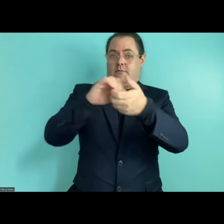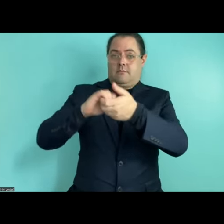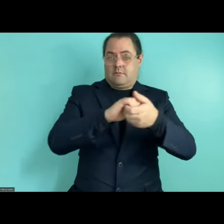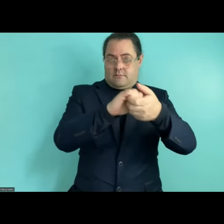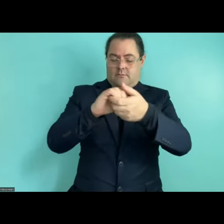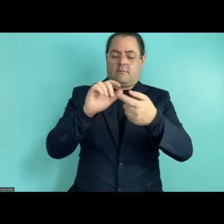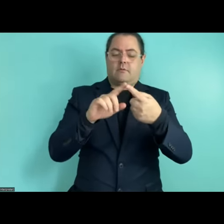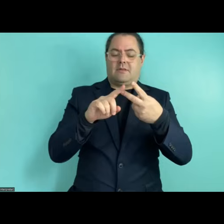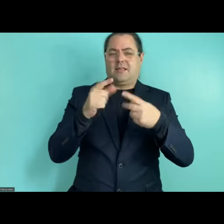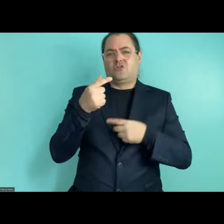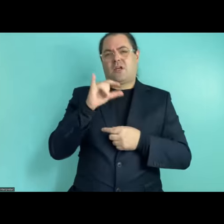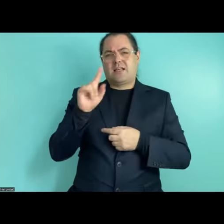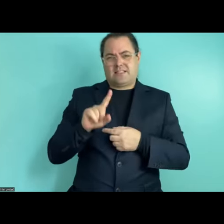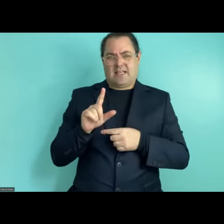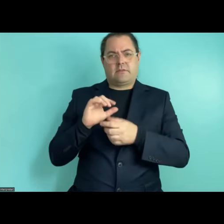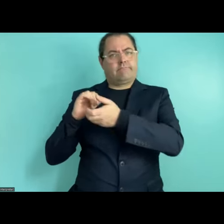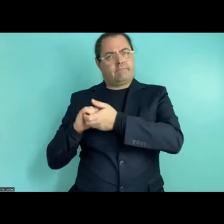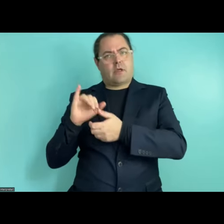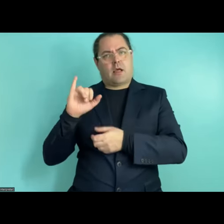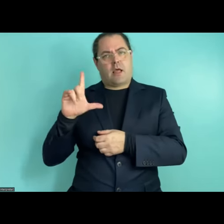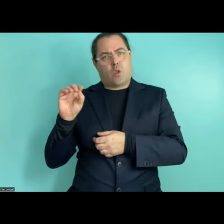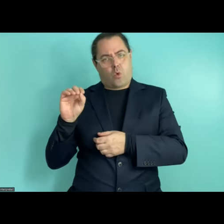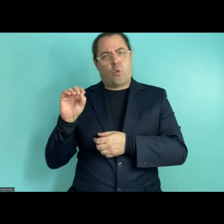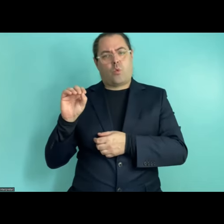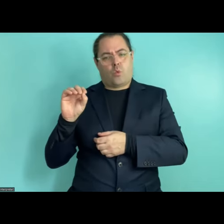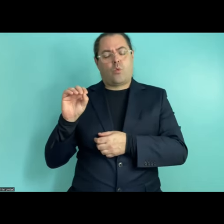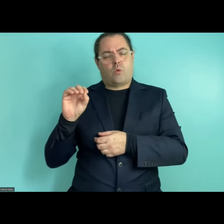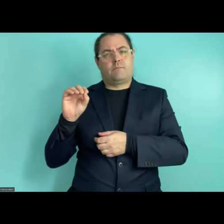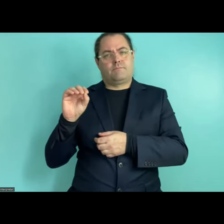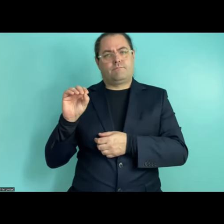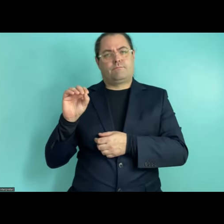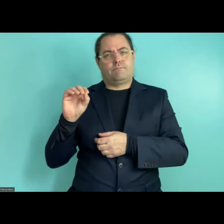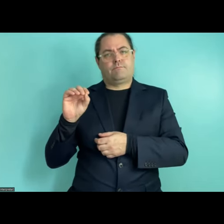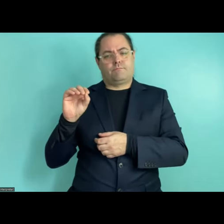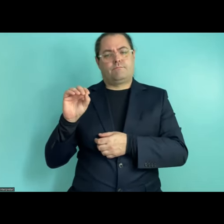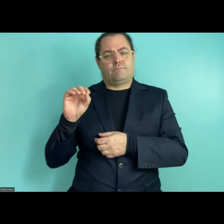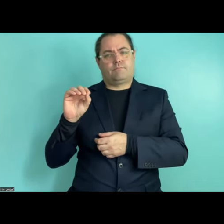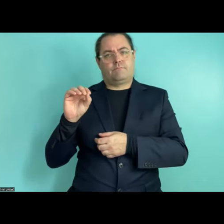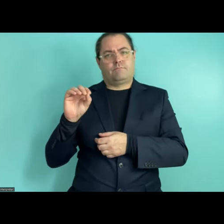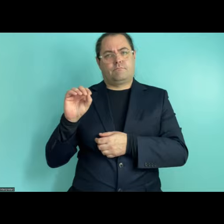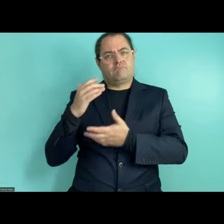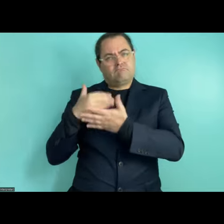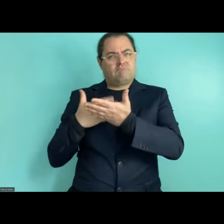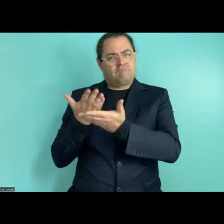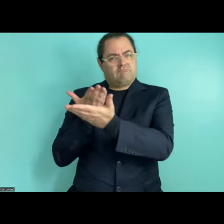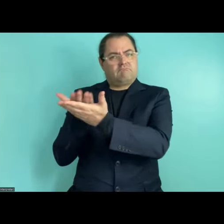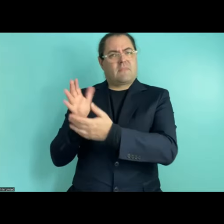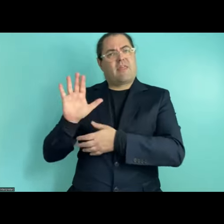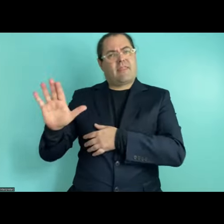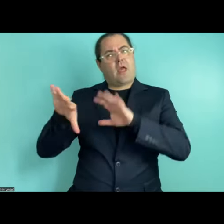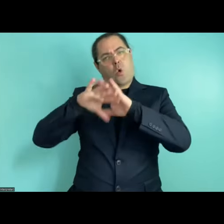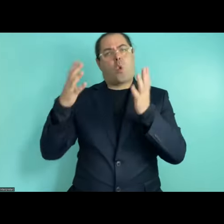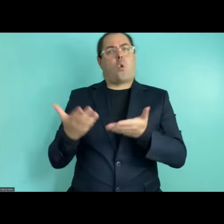with the ILO, especially contributing to the global business is a business disability network.